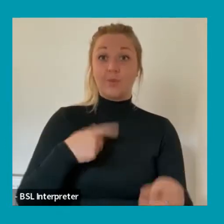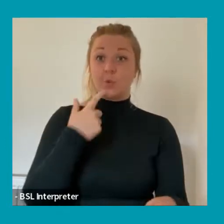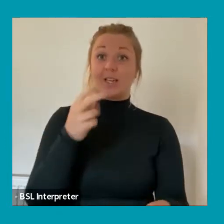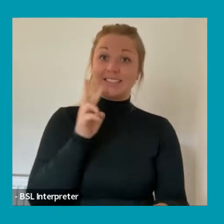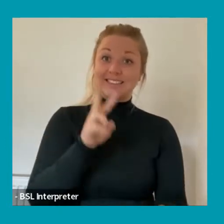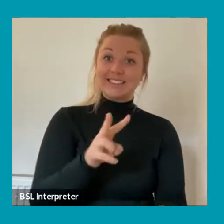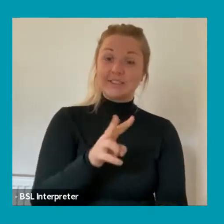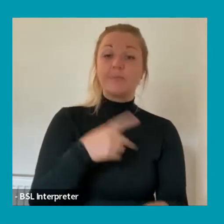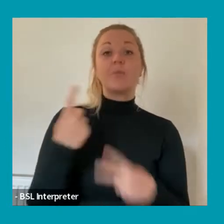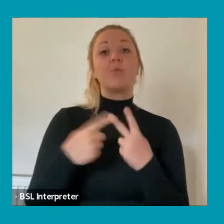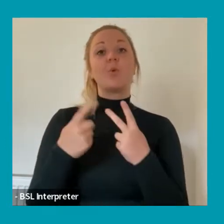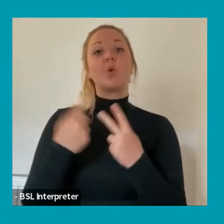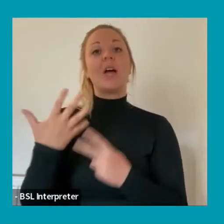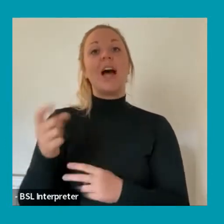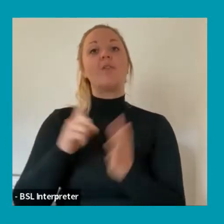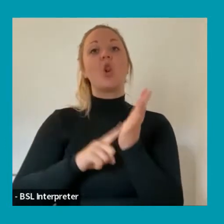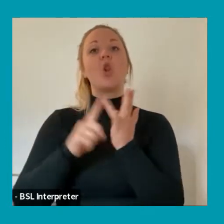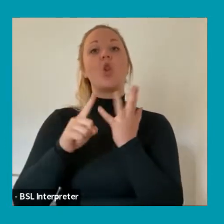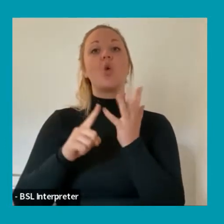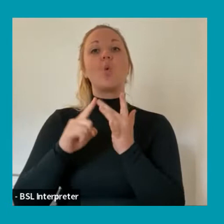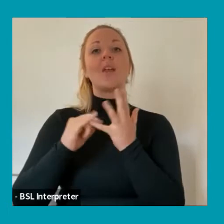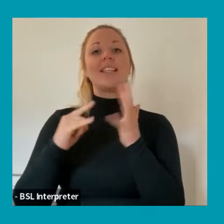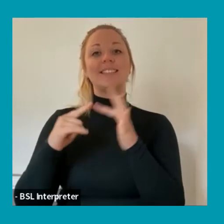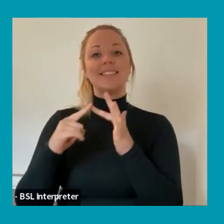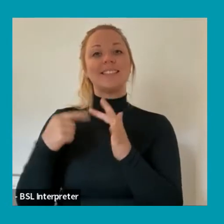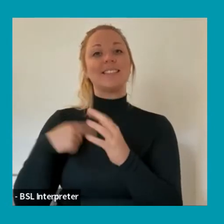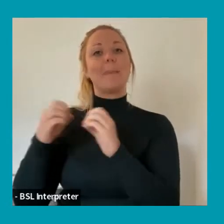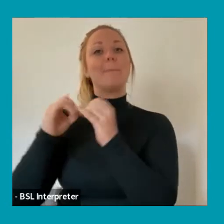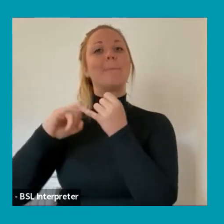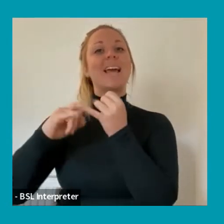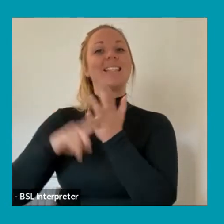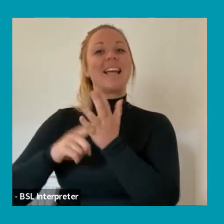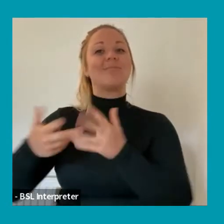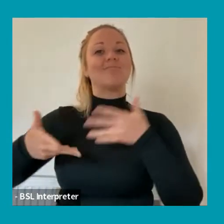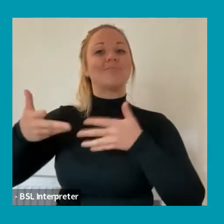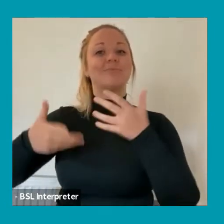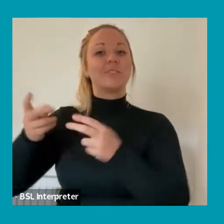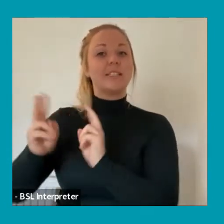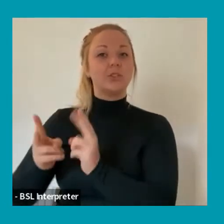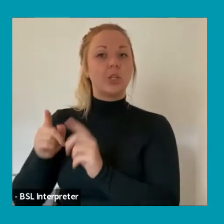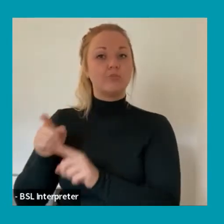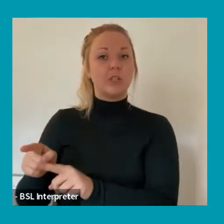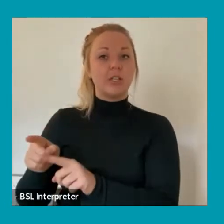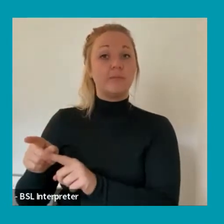Louise with us, who is a BSL interpret tor. We haven't been asked for either of these.